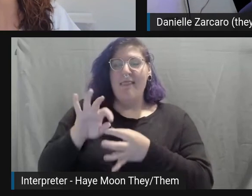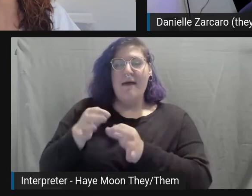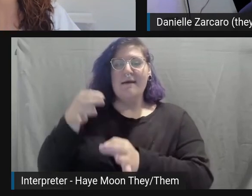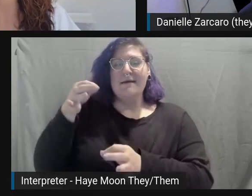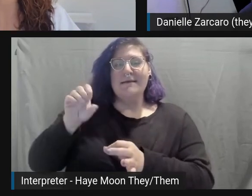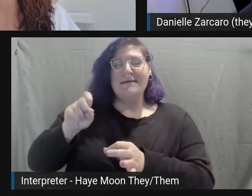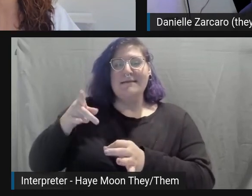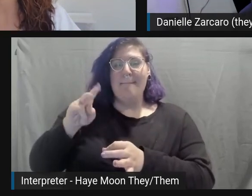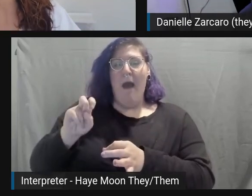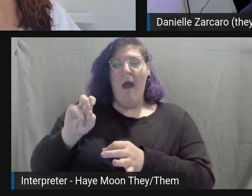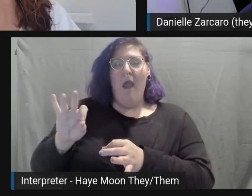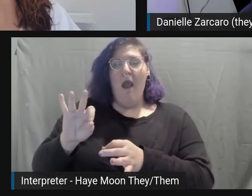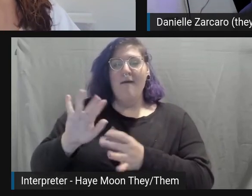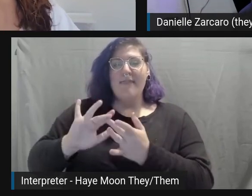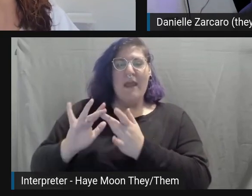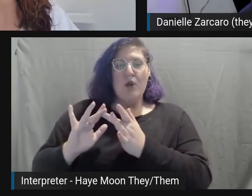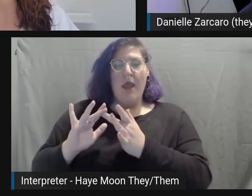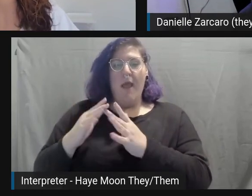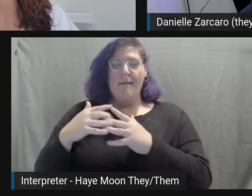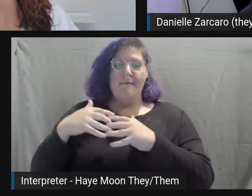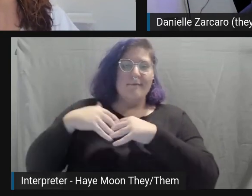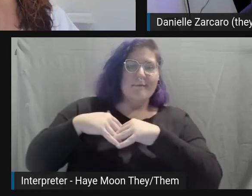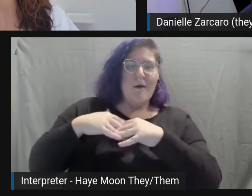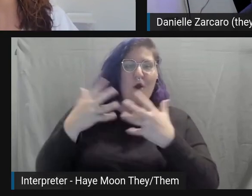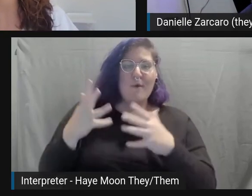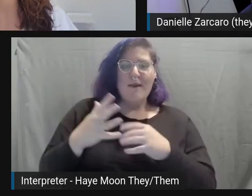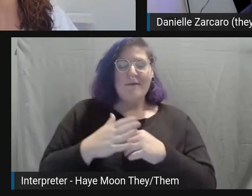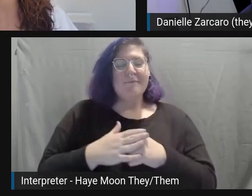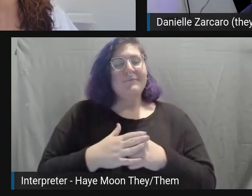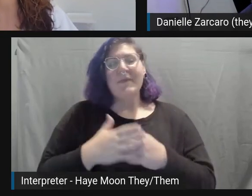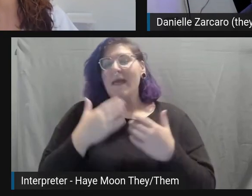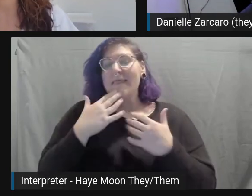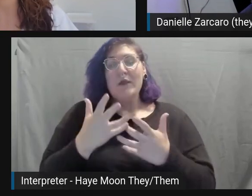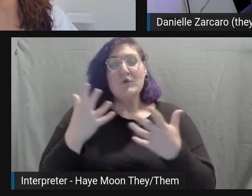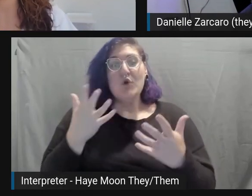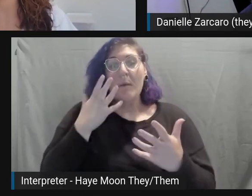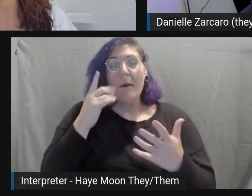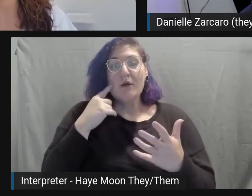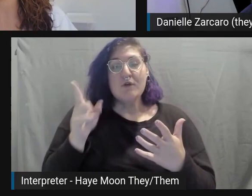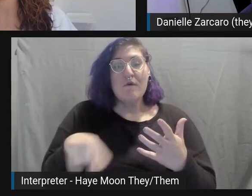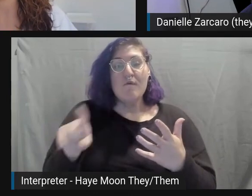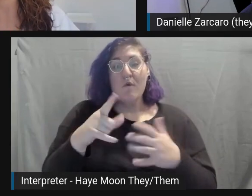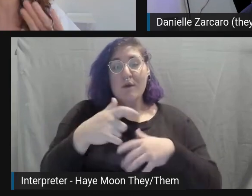completely. Thank you so much for your time. For everyone, anyone that does want to reach out and see a demo,